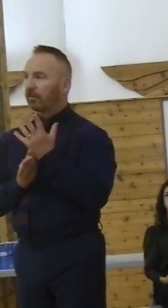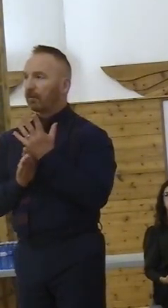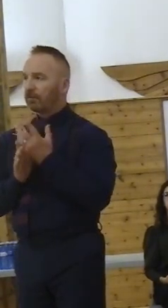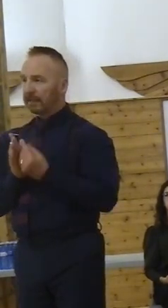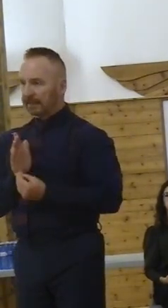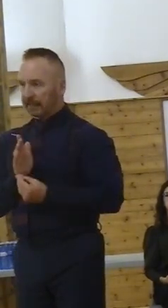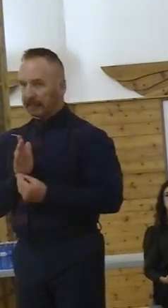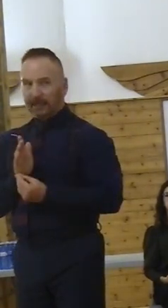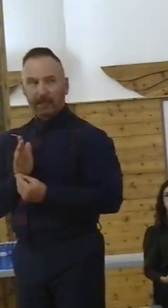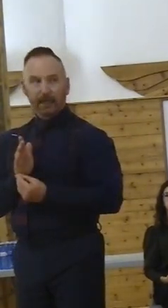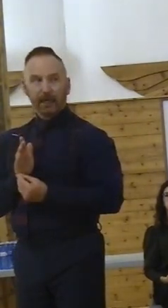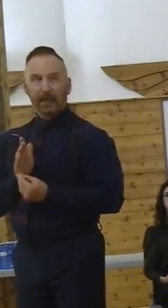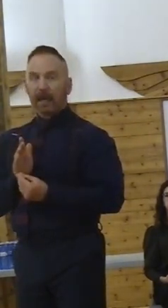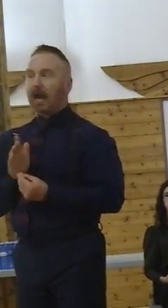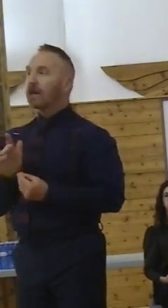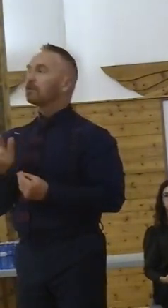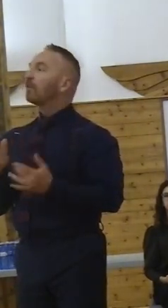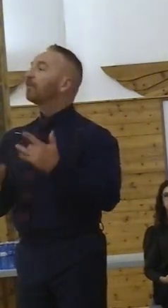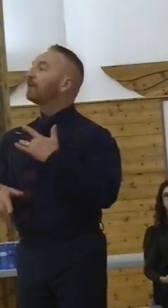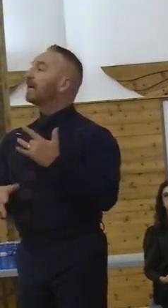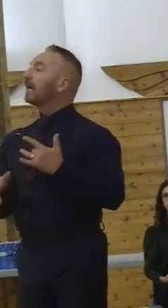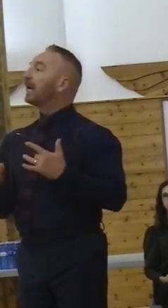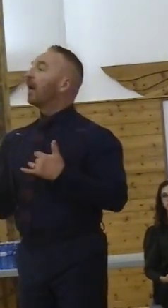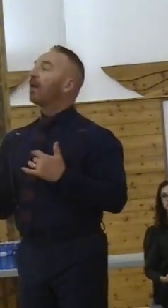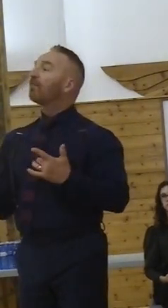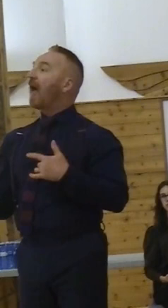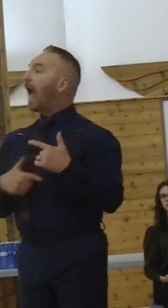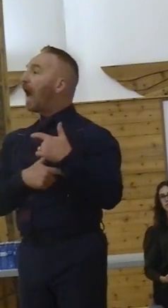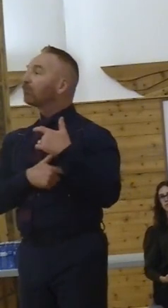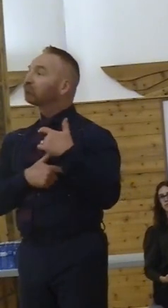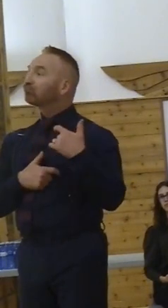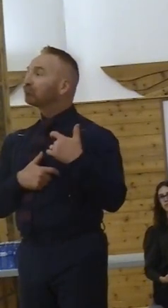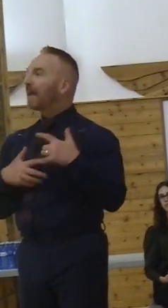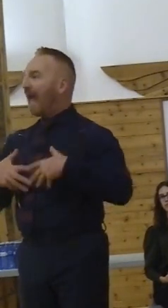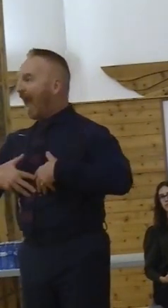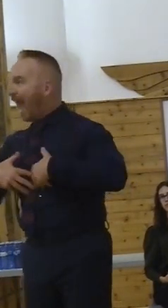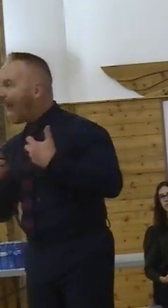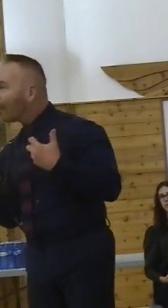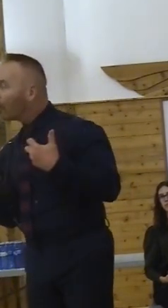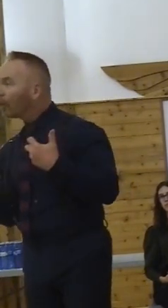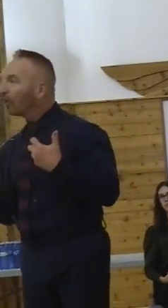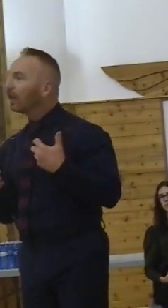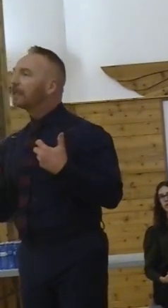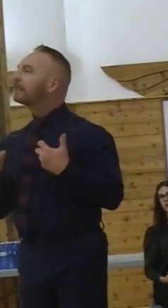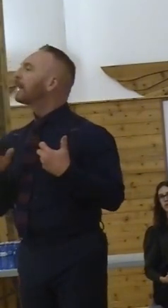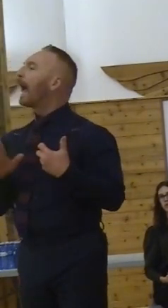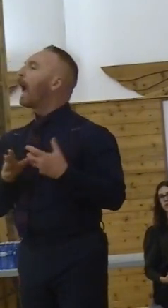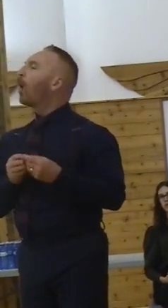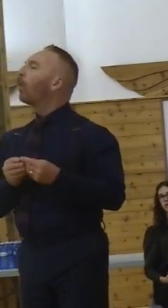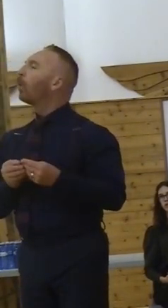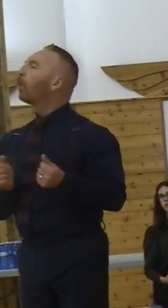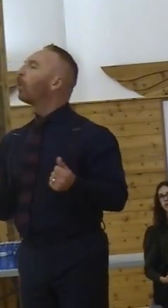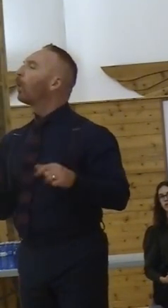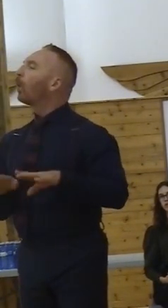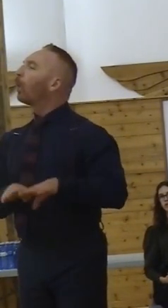Not to carry anger or hurt, but pray for the people that are missing.